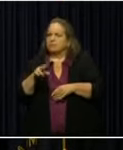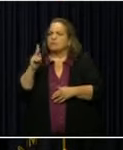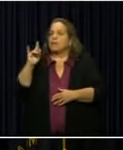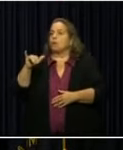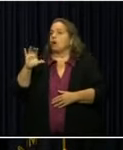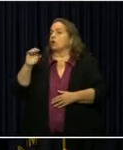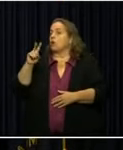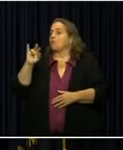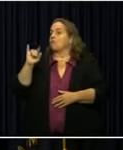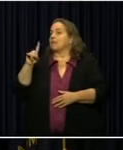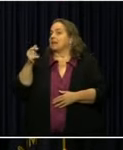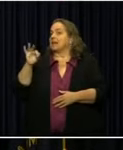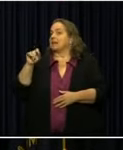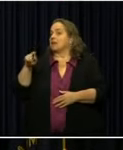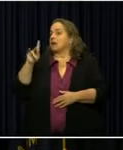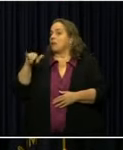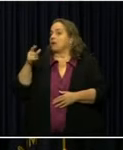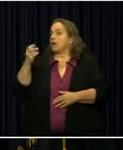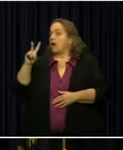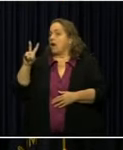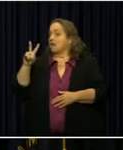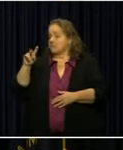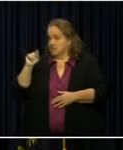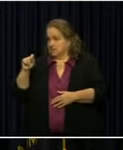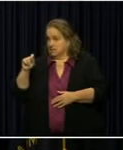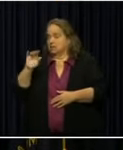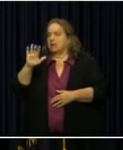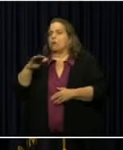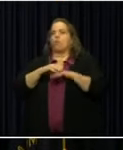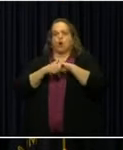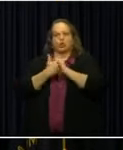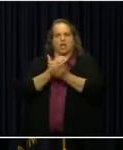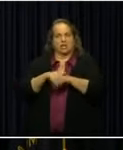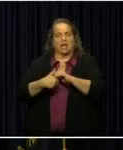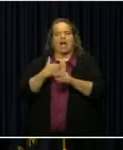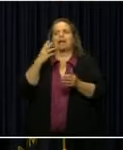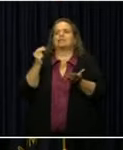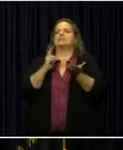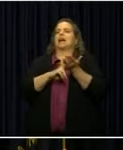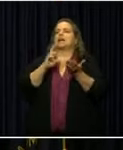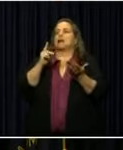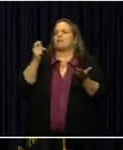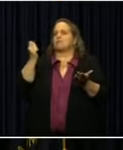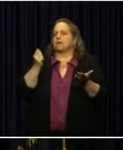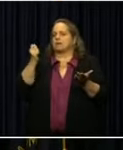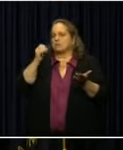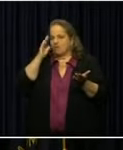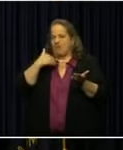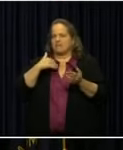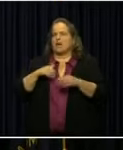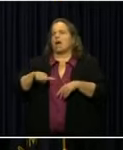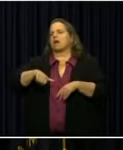THERE FOR PEOPLE. YOU KNOW, WE'RE GOING TO DO IT. IF WE CAN DEFEAT A WORLDWIDE